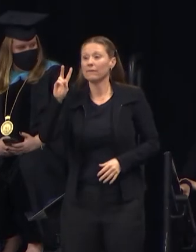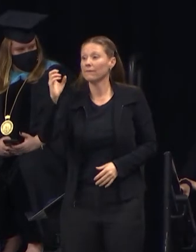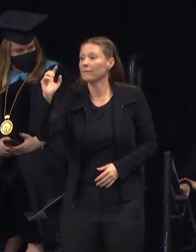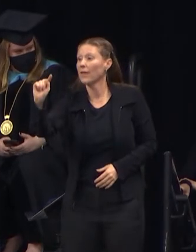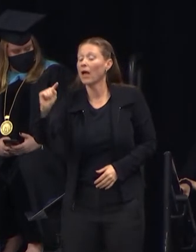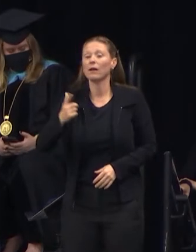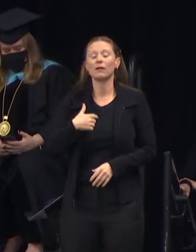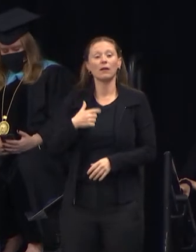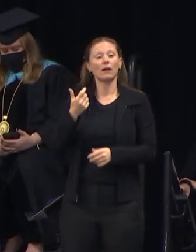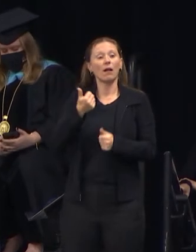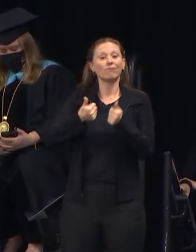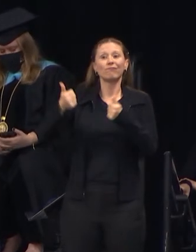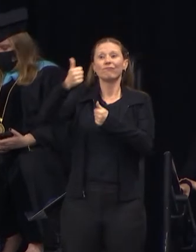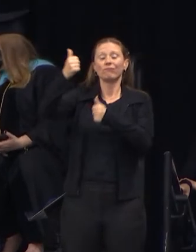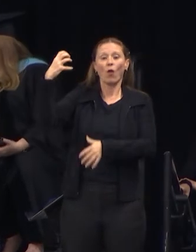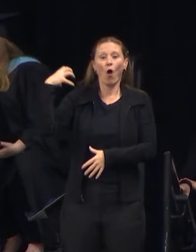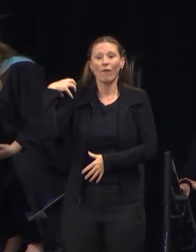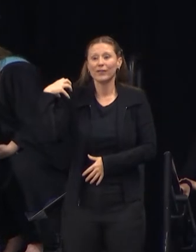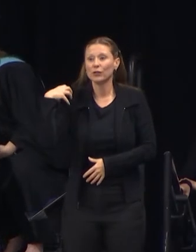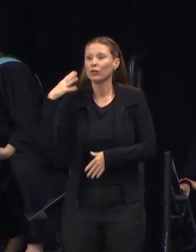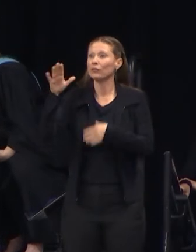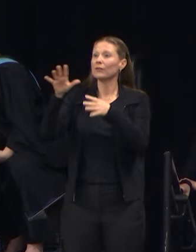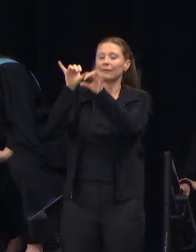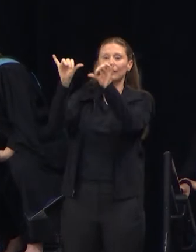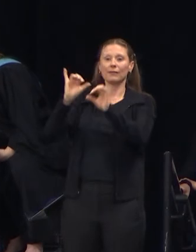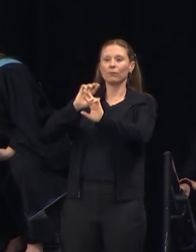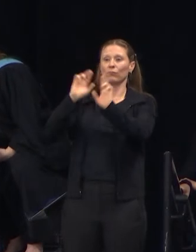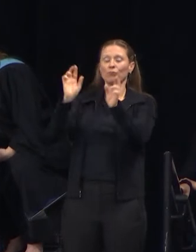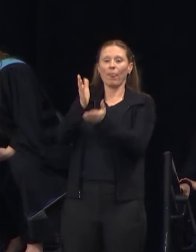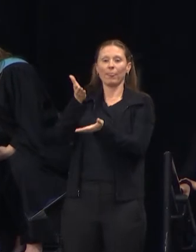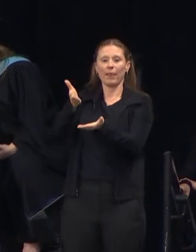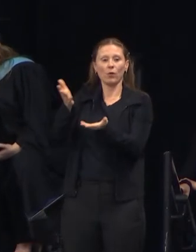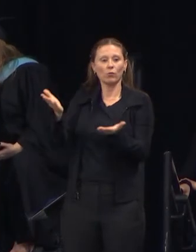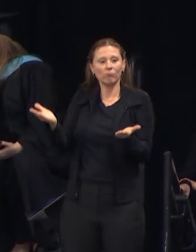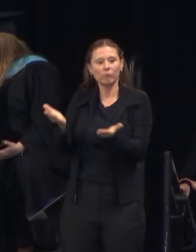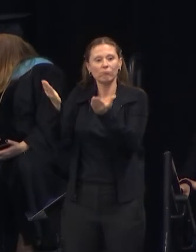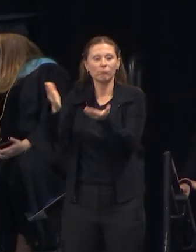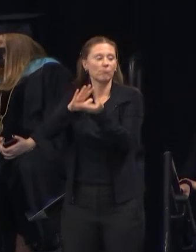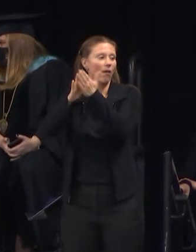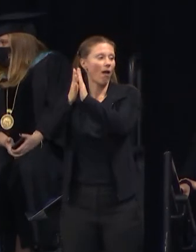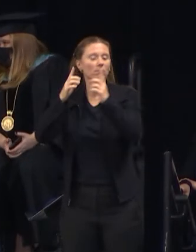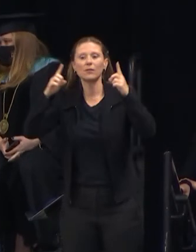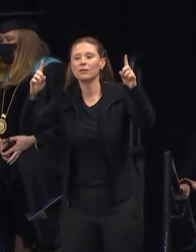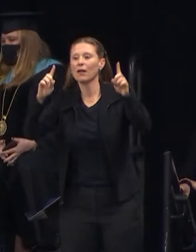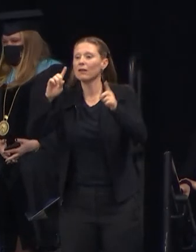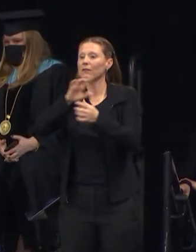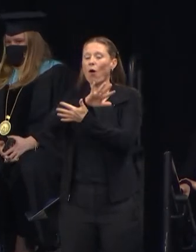and all the systems in place to make you a success. All of these memories